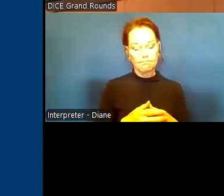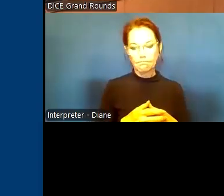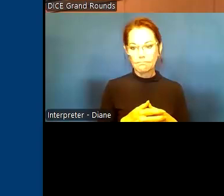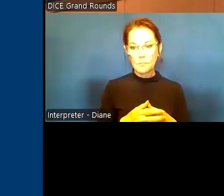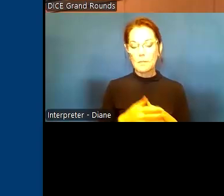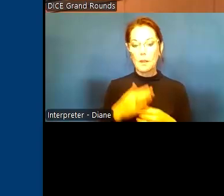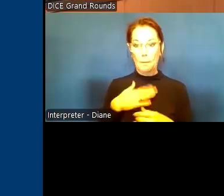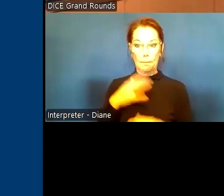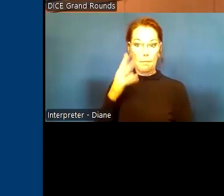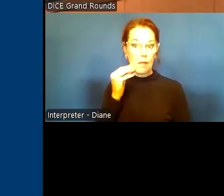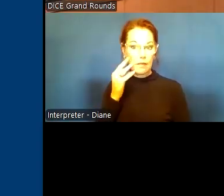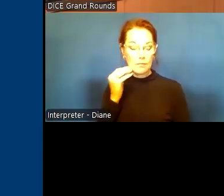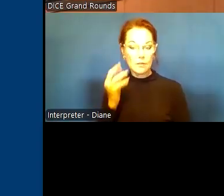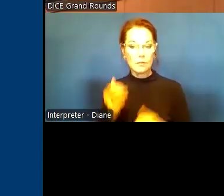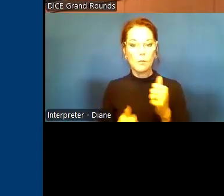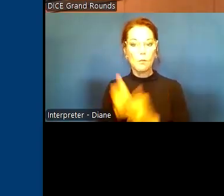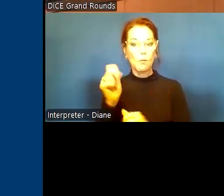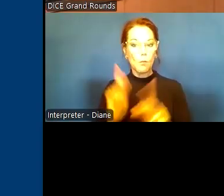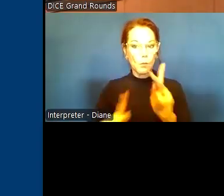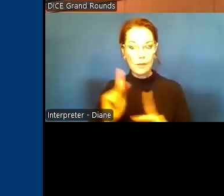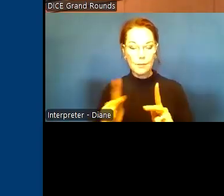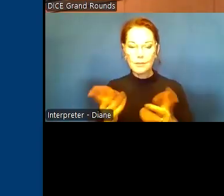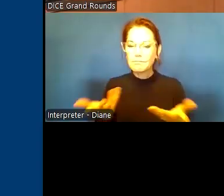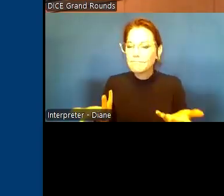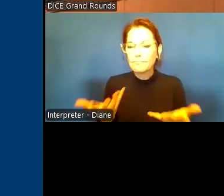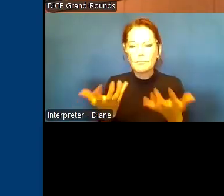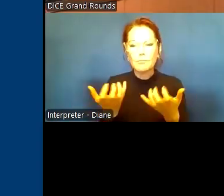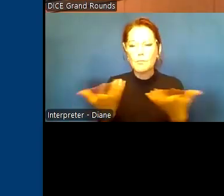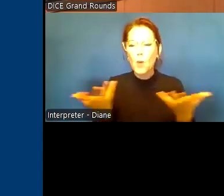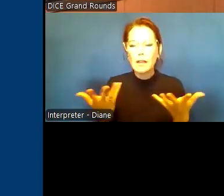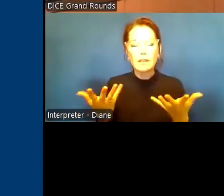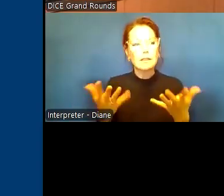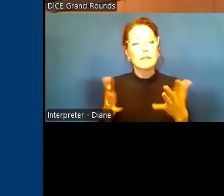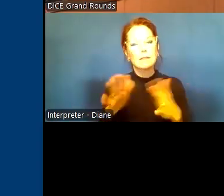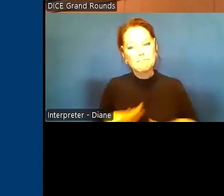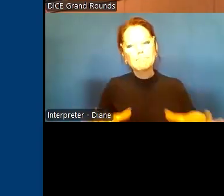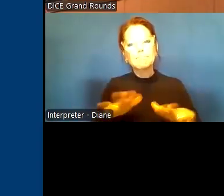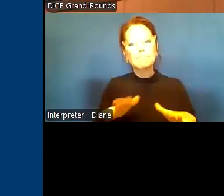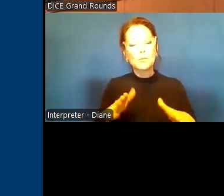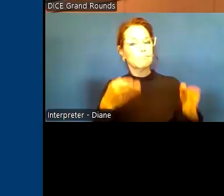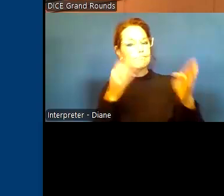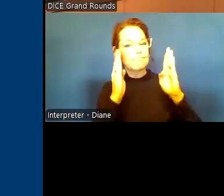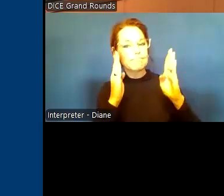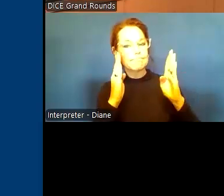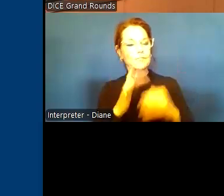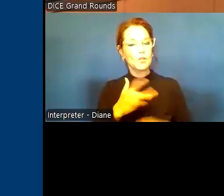experience um just want a space to feel heard and that's really what this part this place